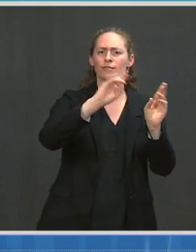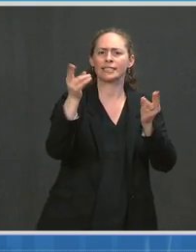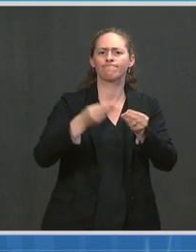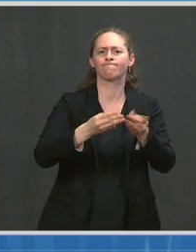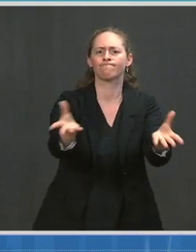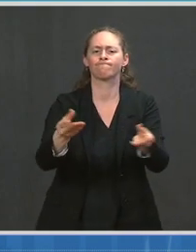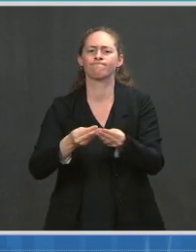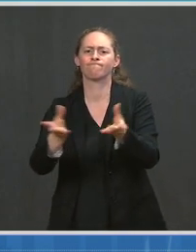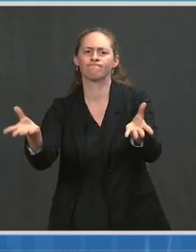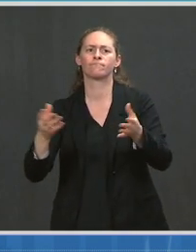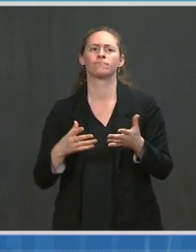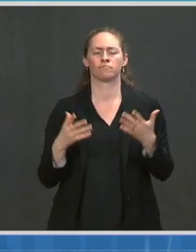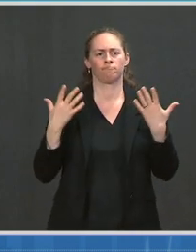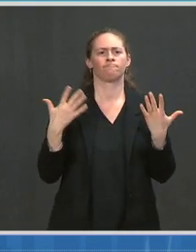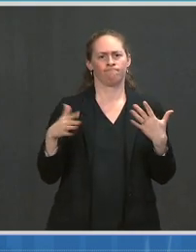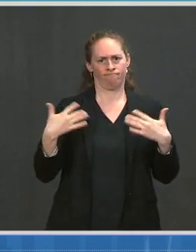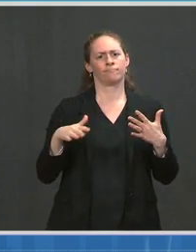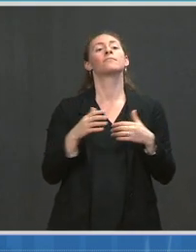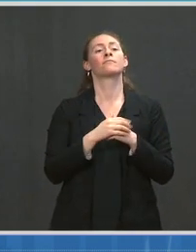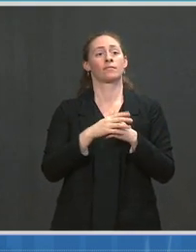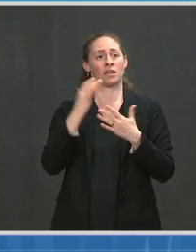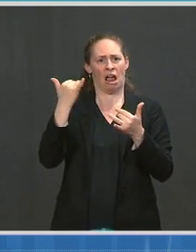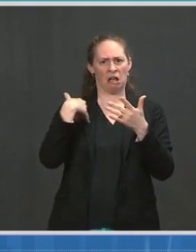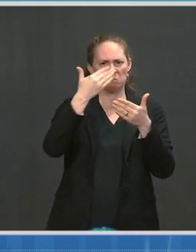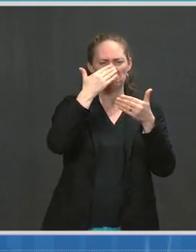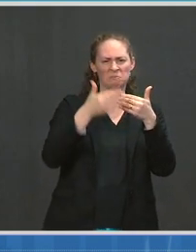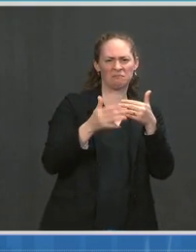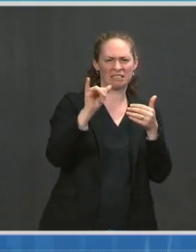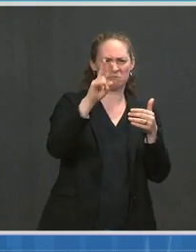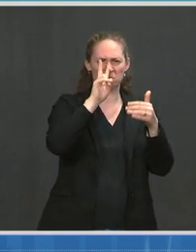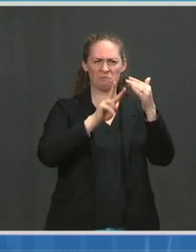we will increase the 2,900 active-duty military men